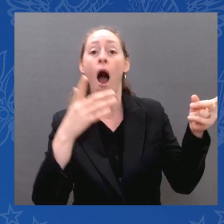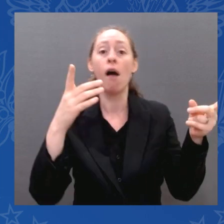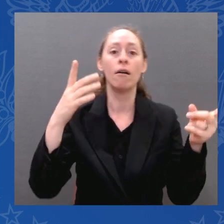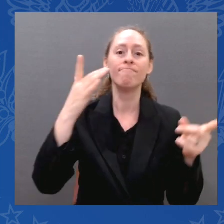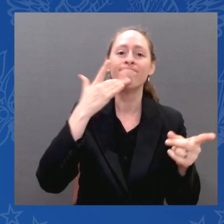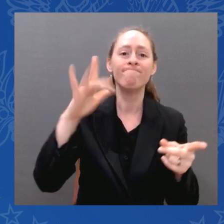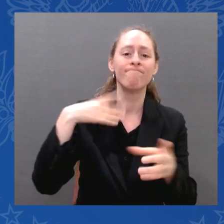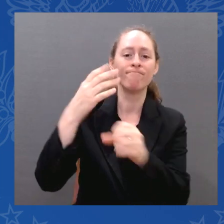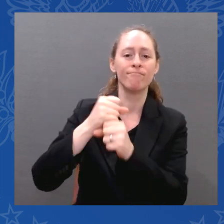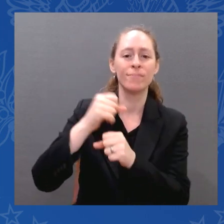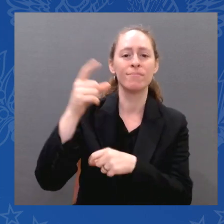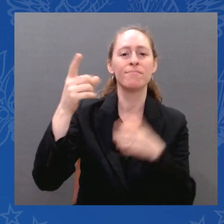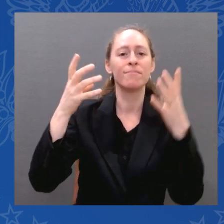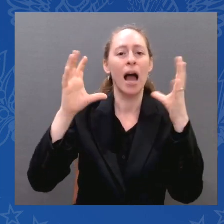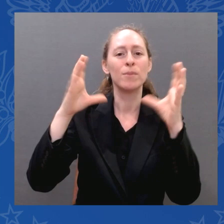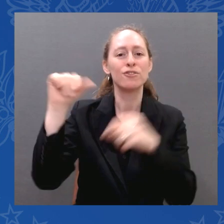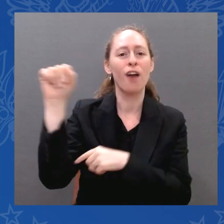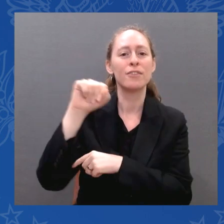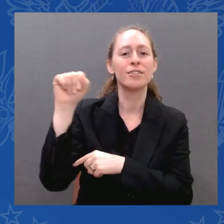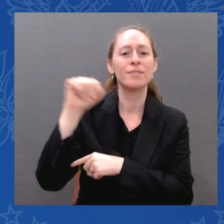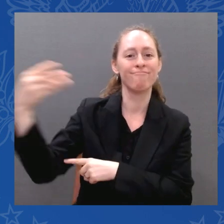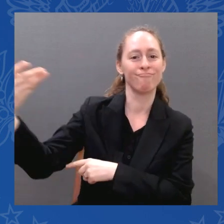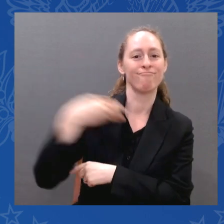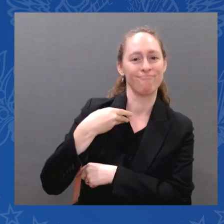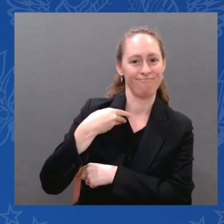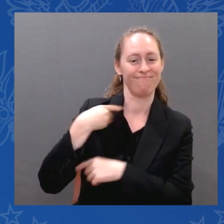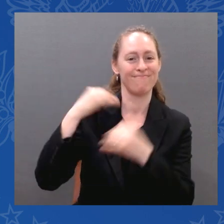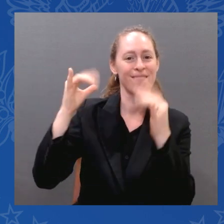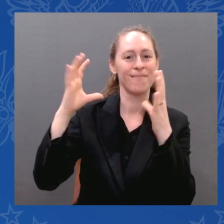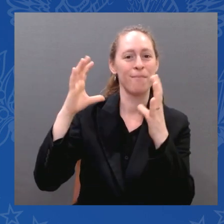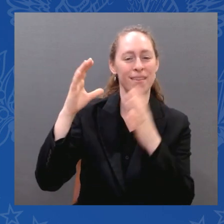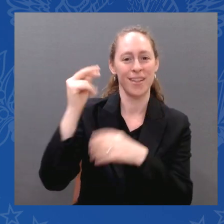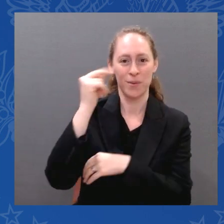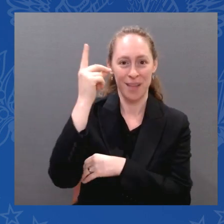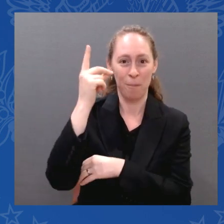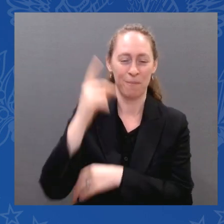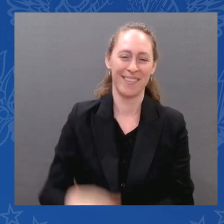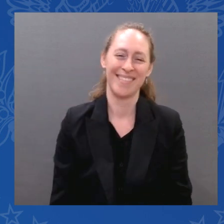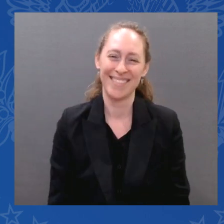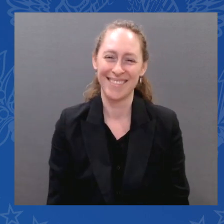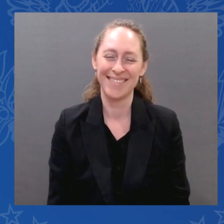Four years. Thank you. Four years after graduating,